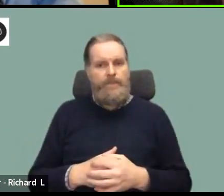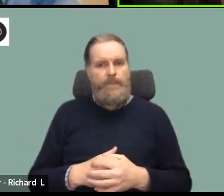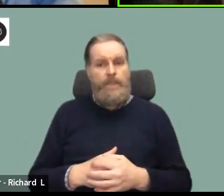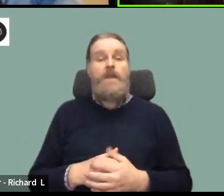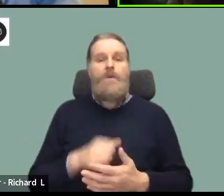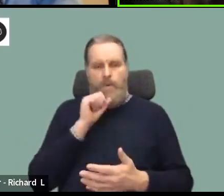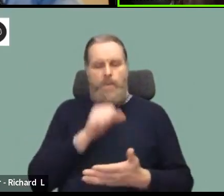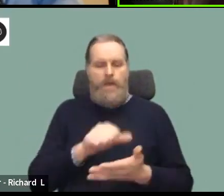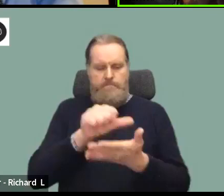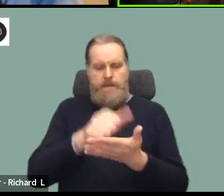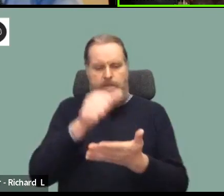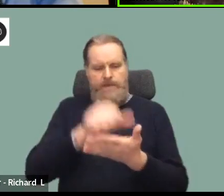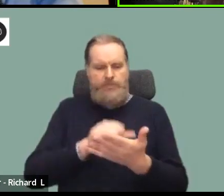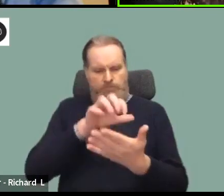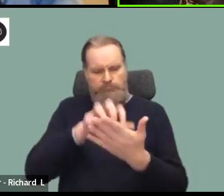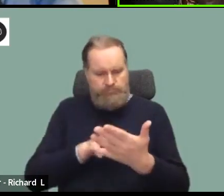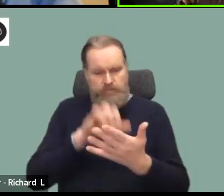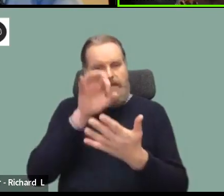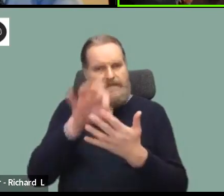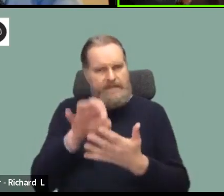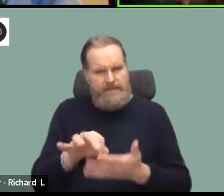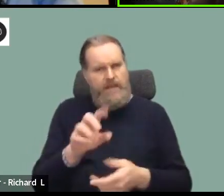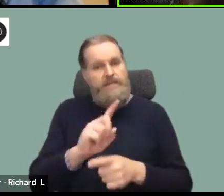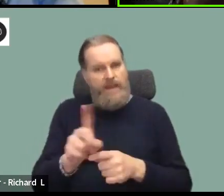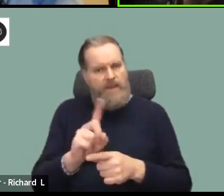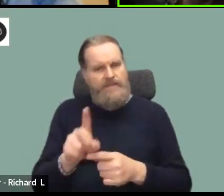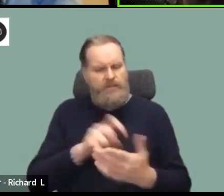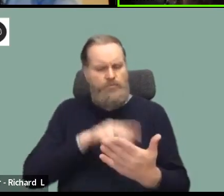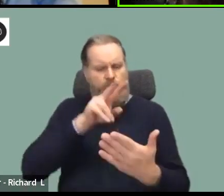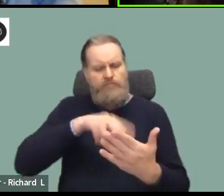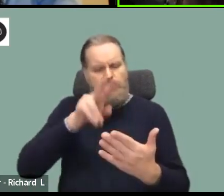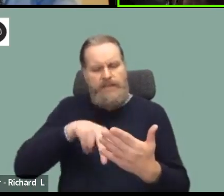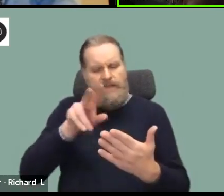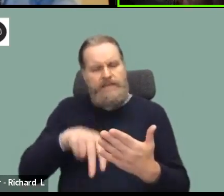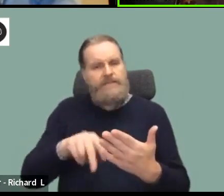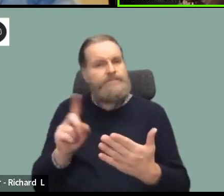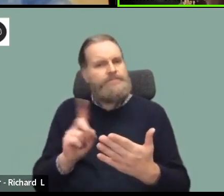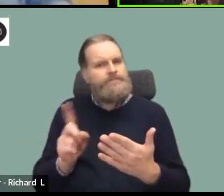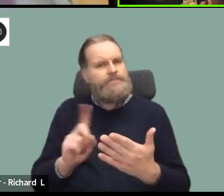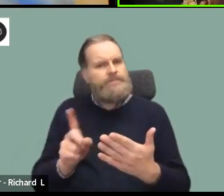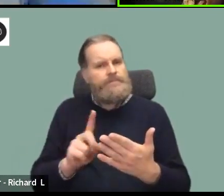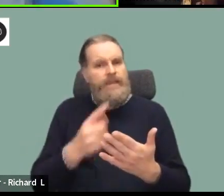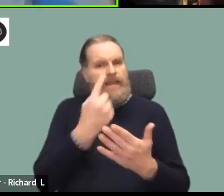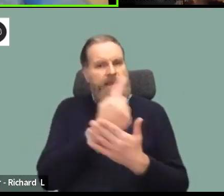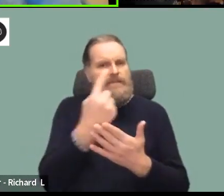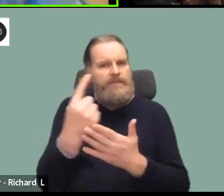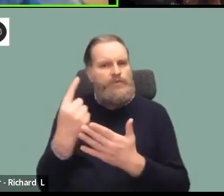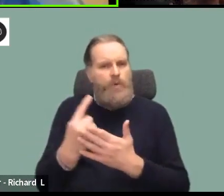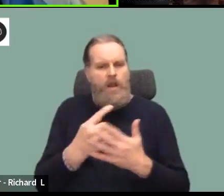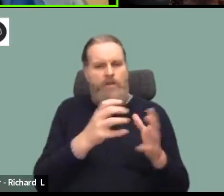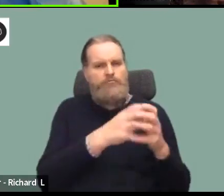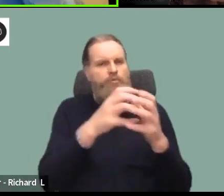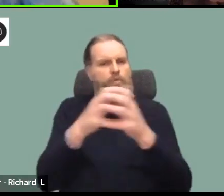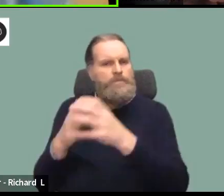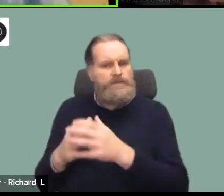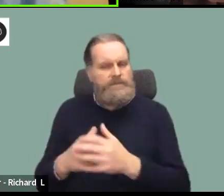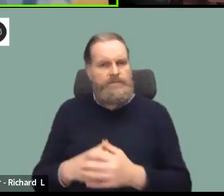t I think Mark will, will be published. , with some detail and Clara , with some detail and Clarity to individual groups of workers do you want to say anything about that. Yeah